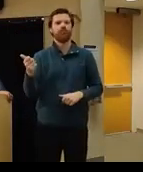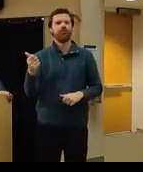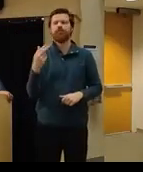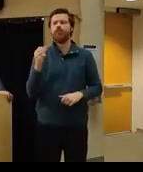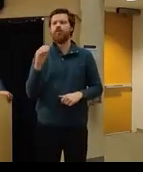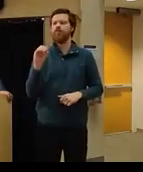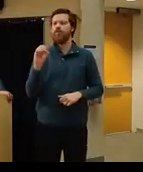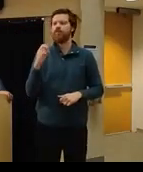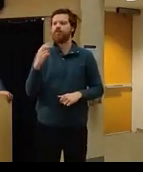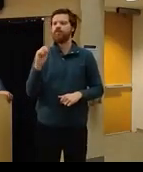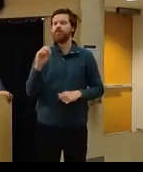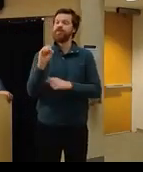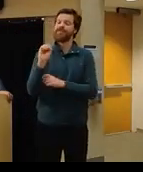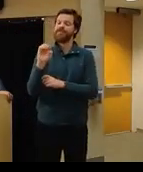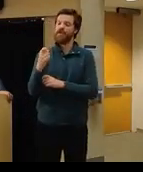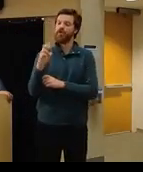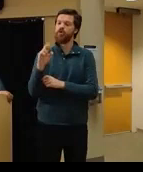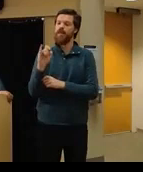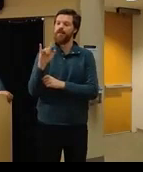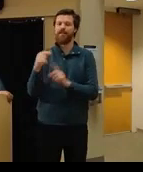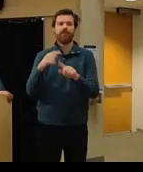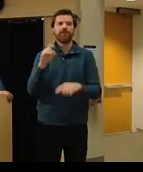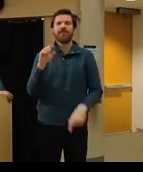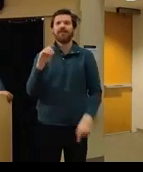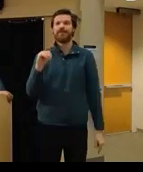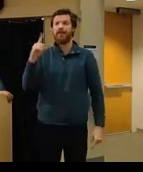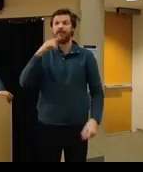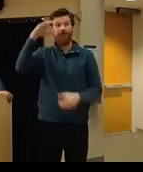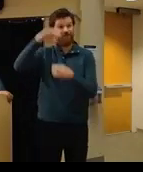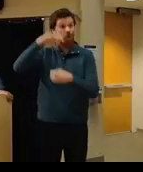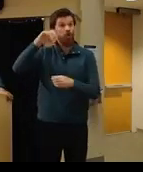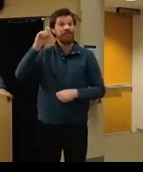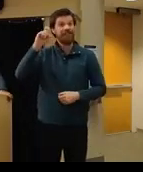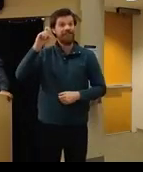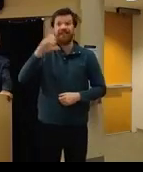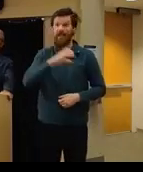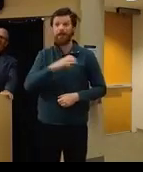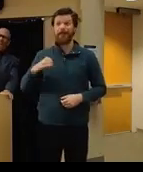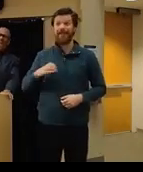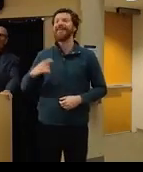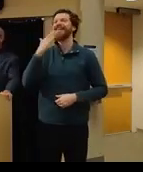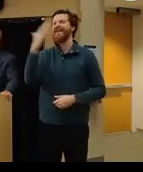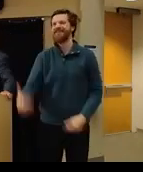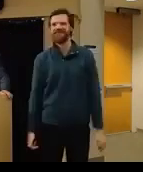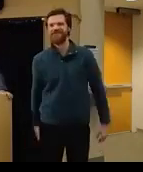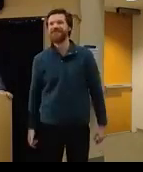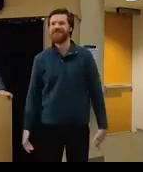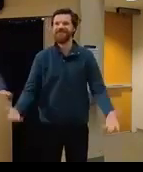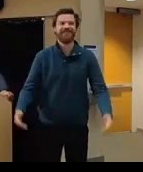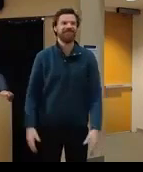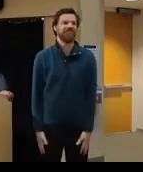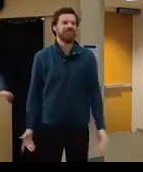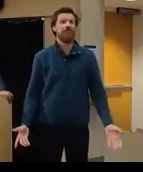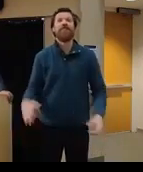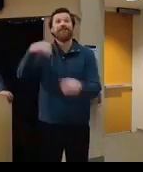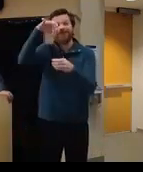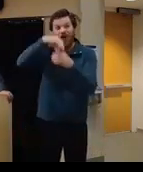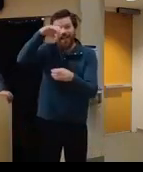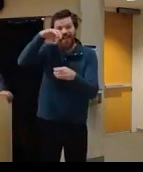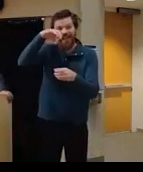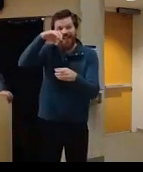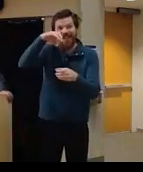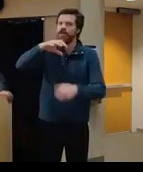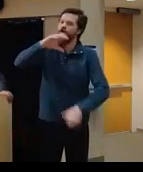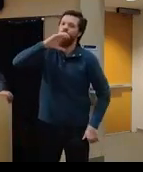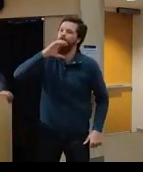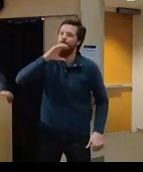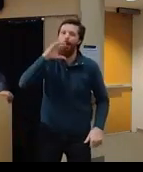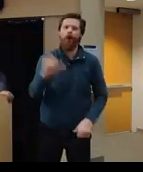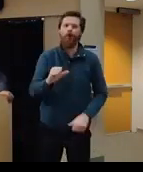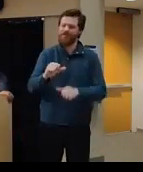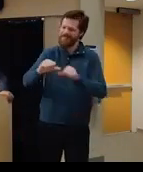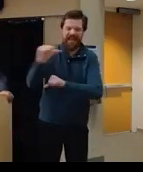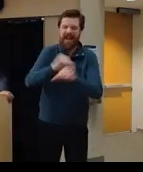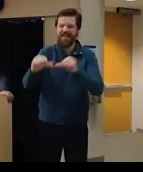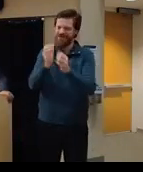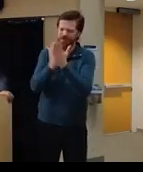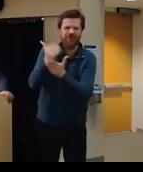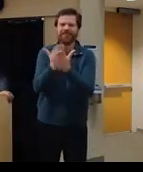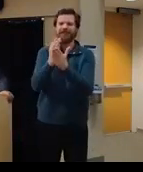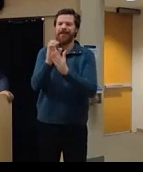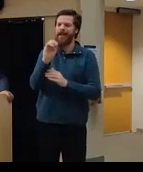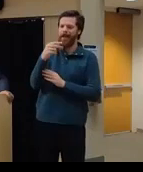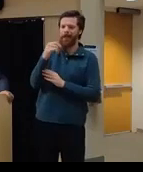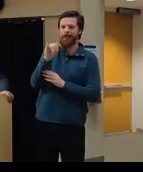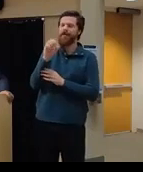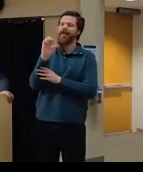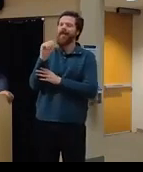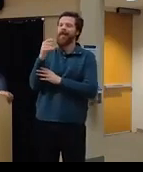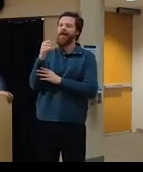DSM thank you yes they voted the old scientific rigorous uh empirical vote now it never should